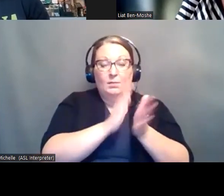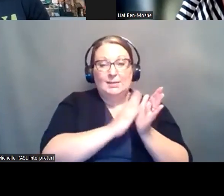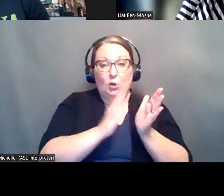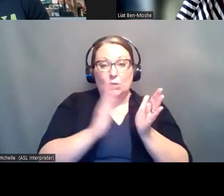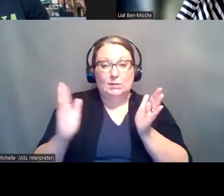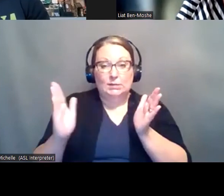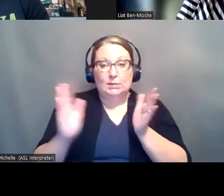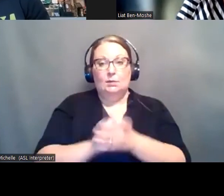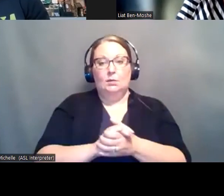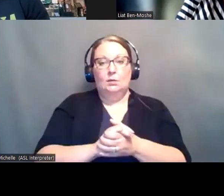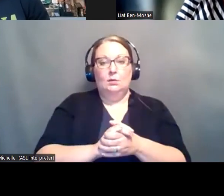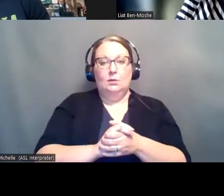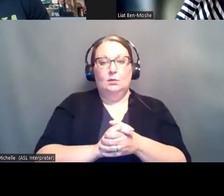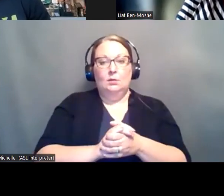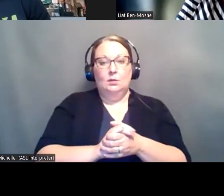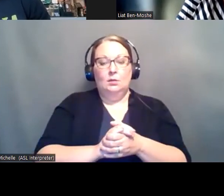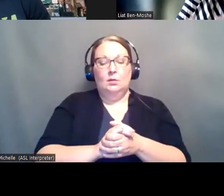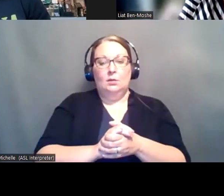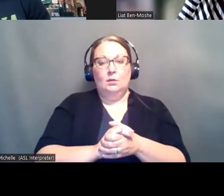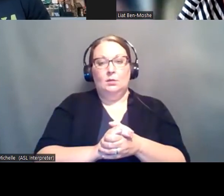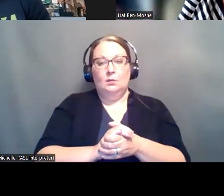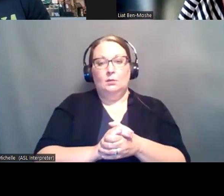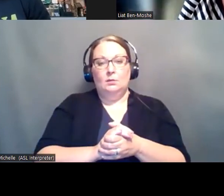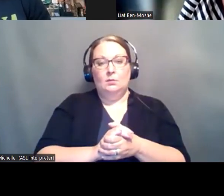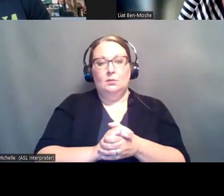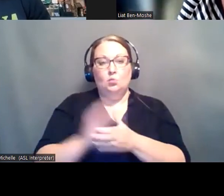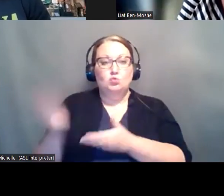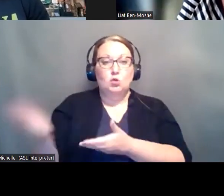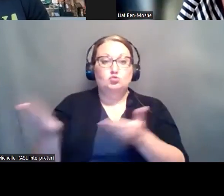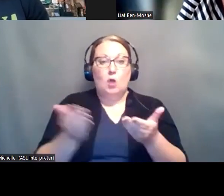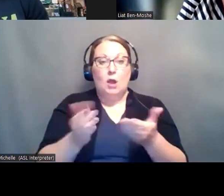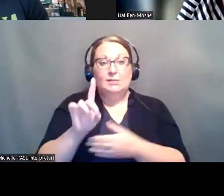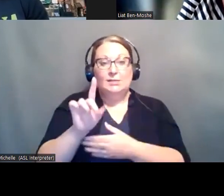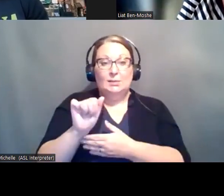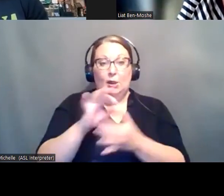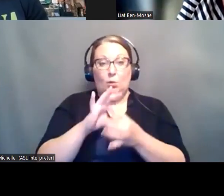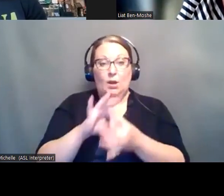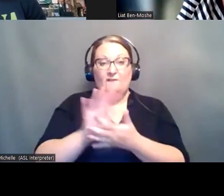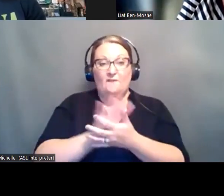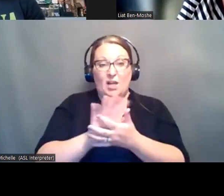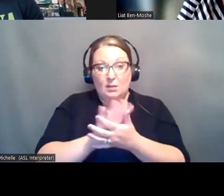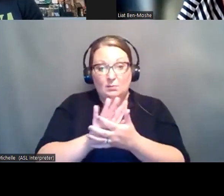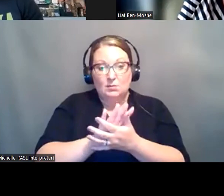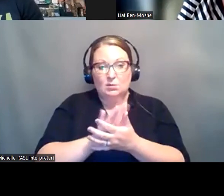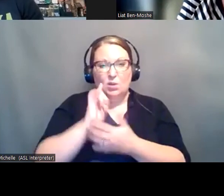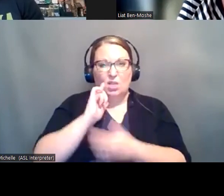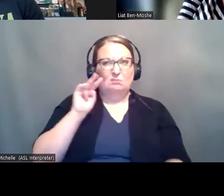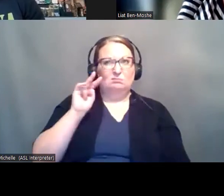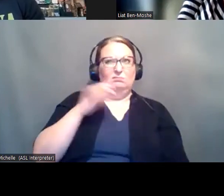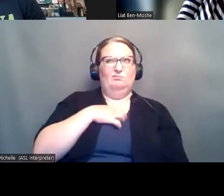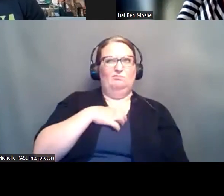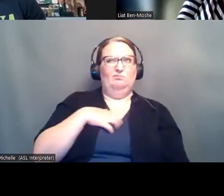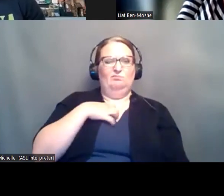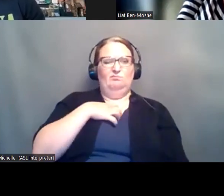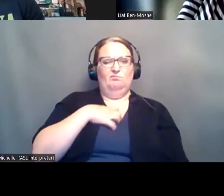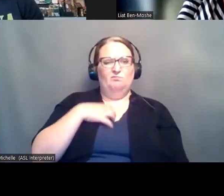And we just, you know, brought these disability films. Some of them, we found very questionable and ridiculous.